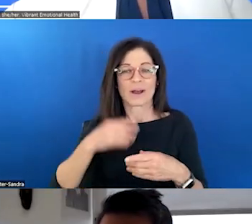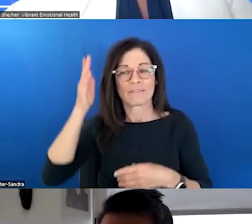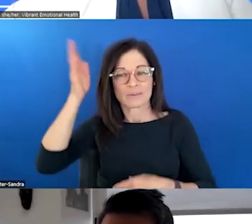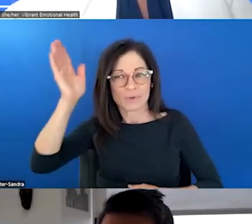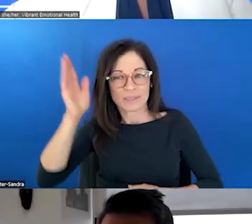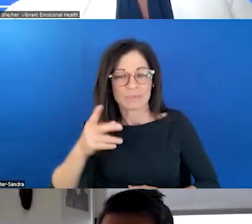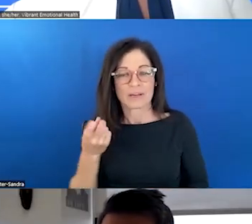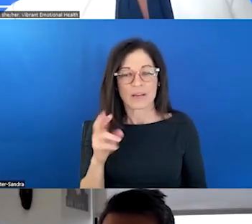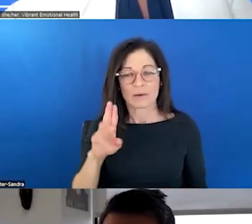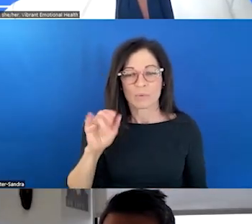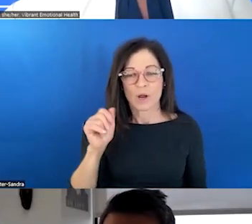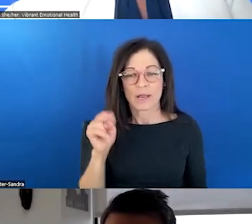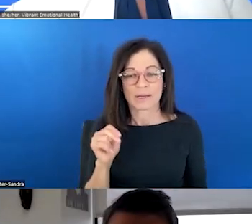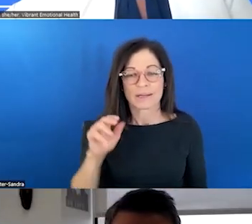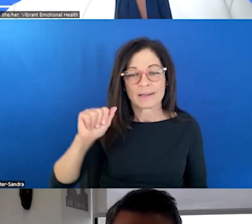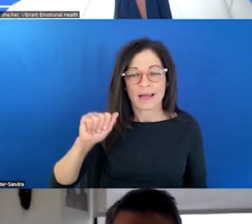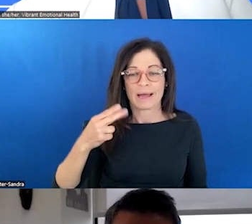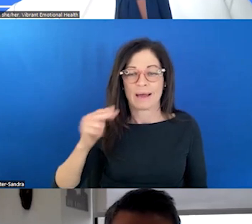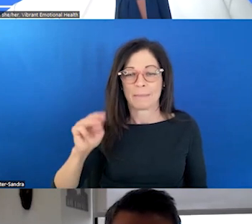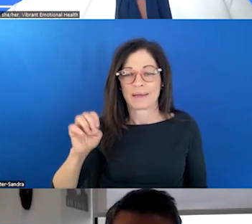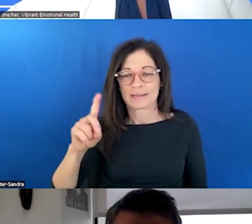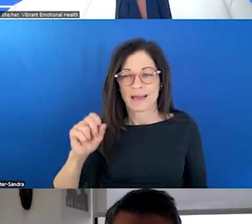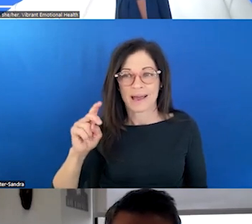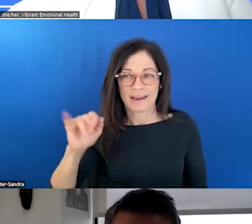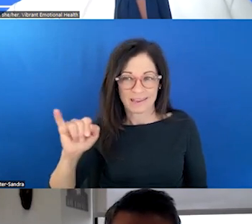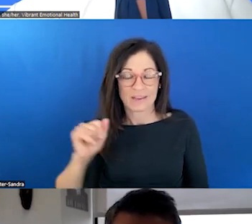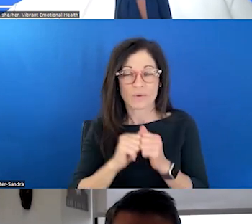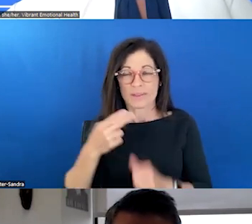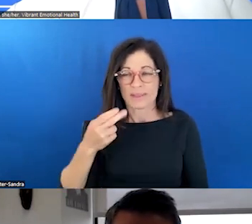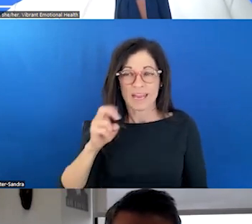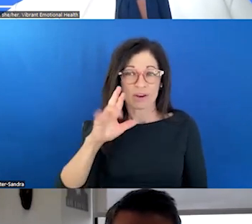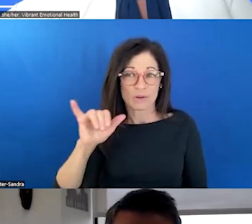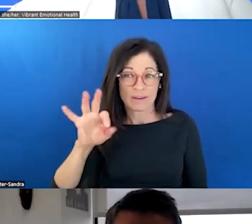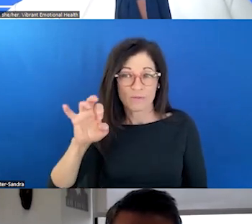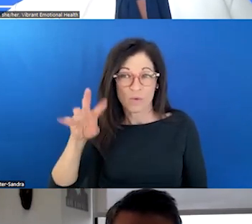DOCTOR AHMEDANI, WHO IS WITH HENRY FORD ORGANIZATION, TO TALK